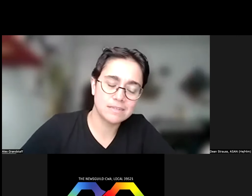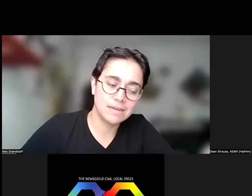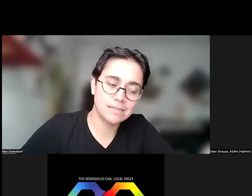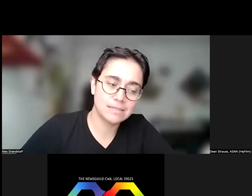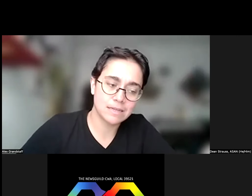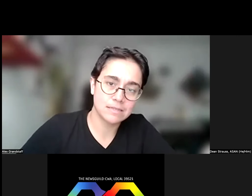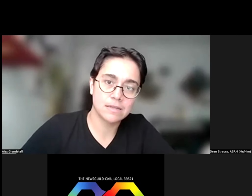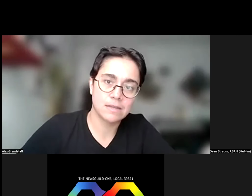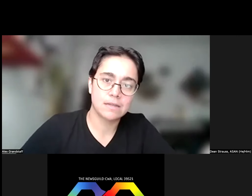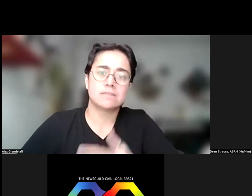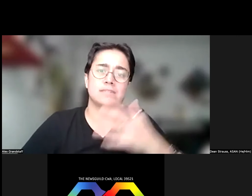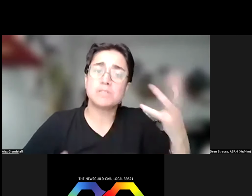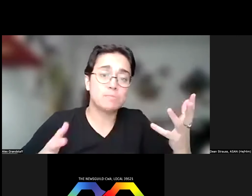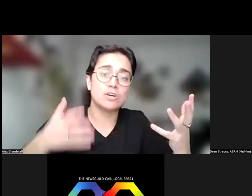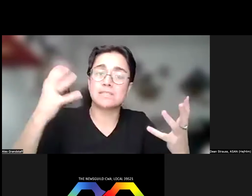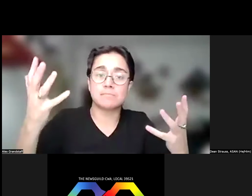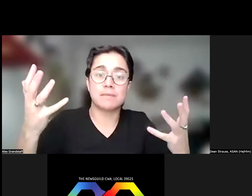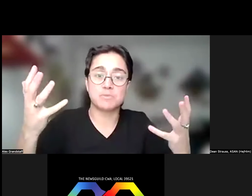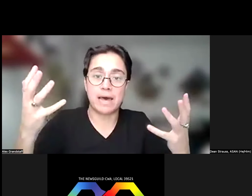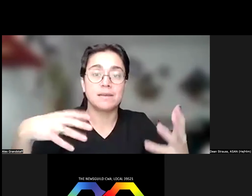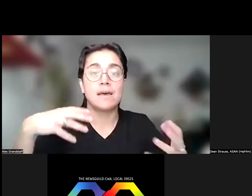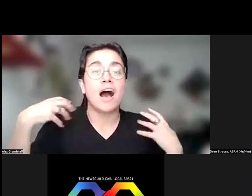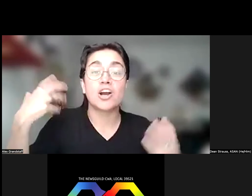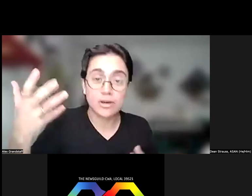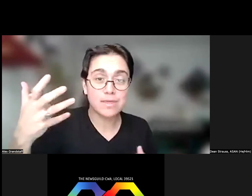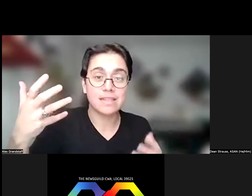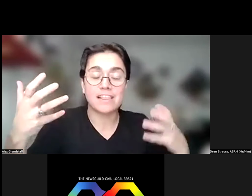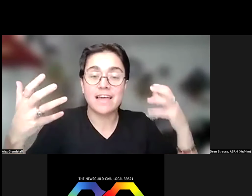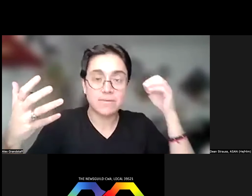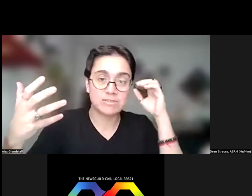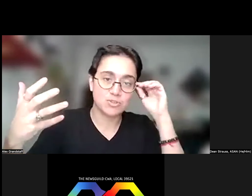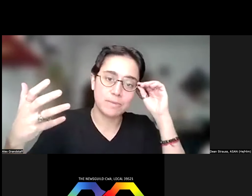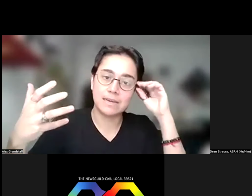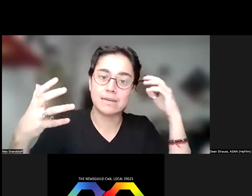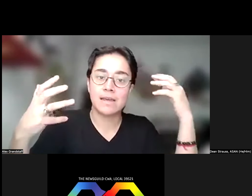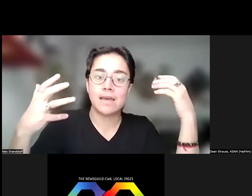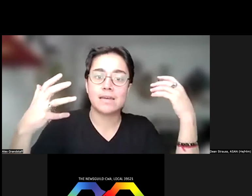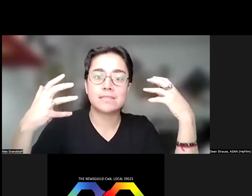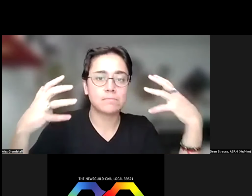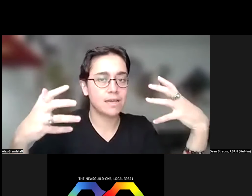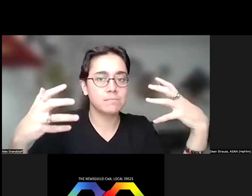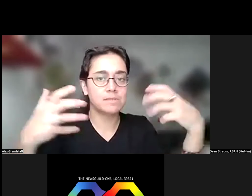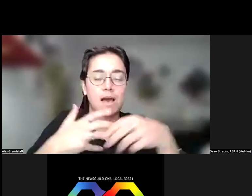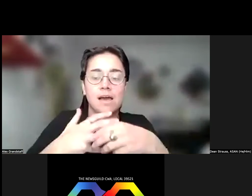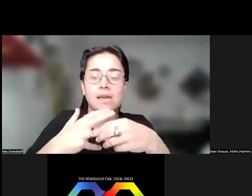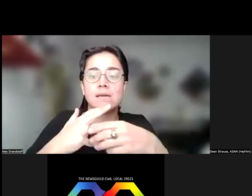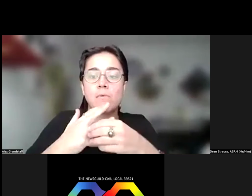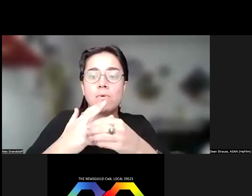But also, every once in a while, I will come across - social media